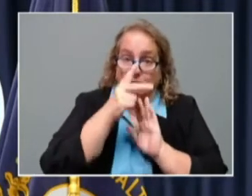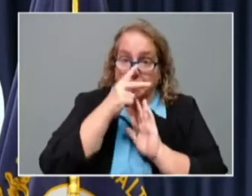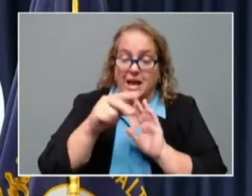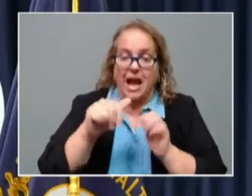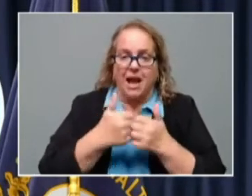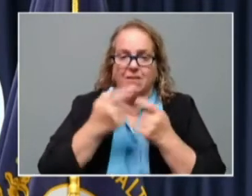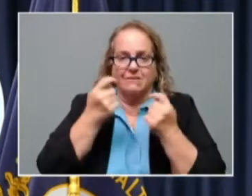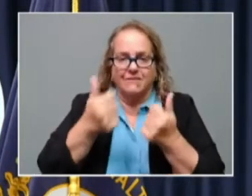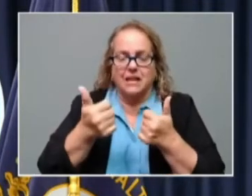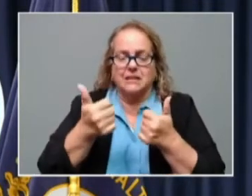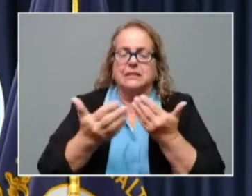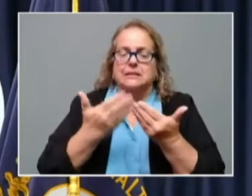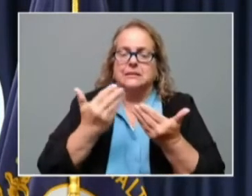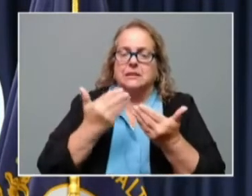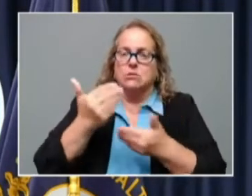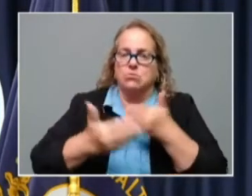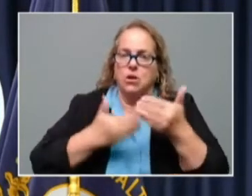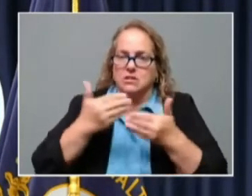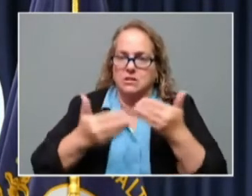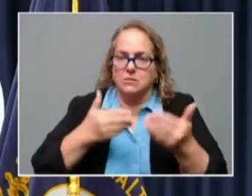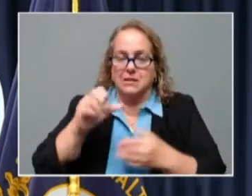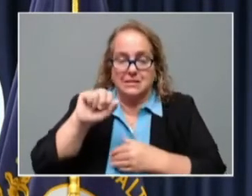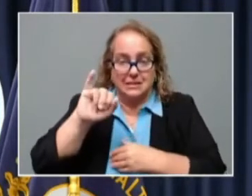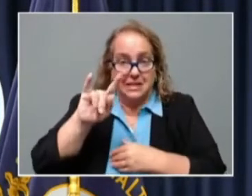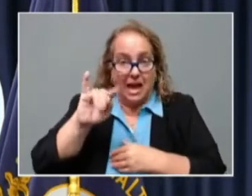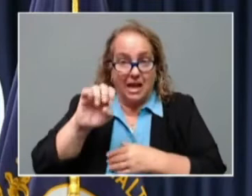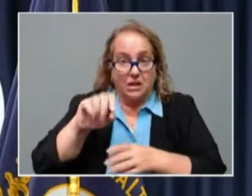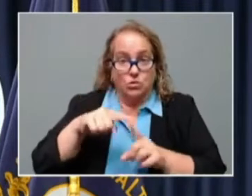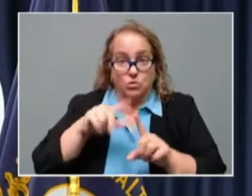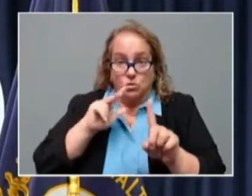The sites are so important to help stop the spread in our communities. And I